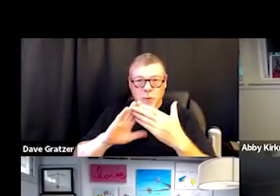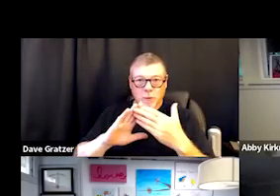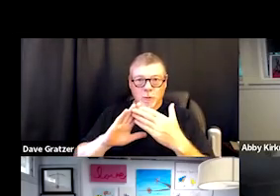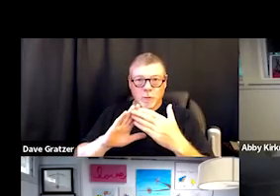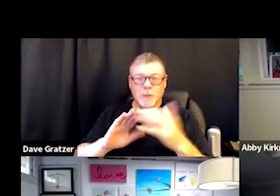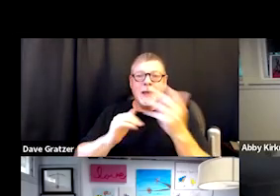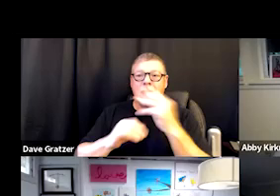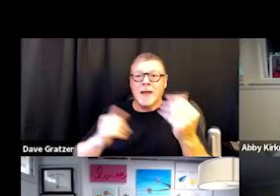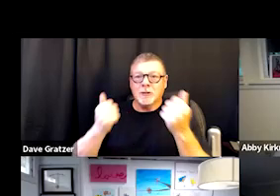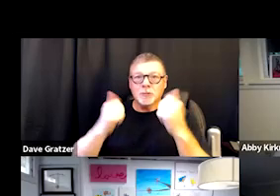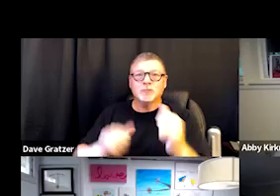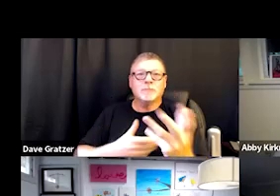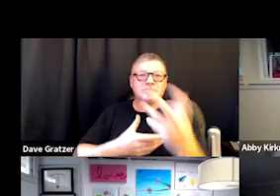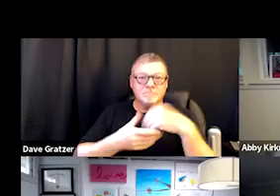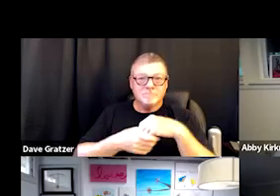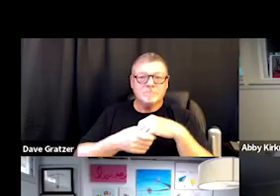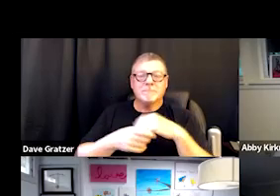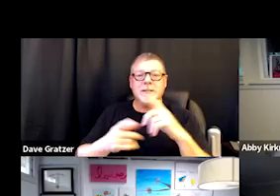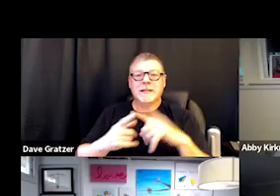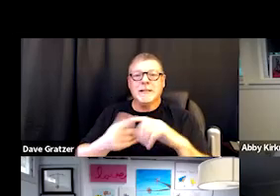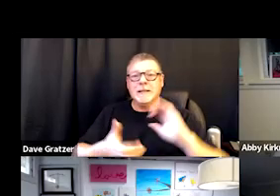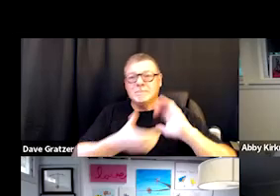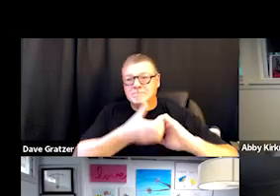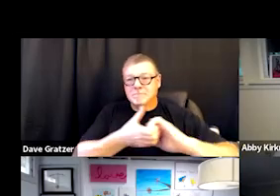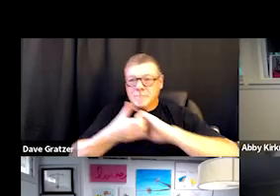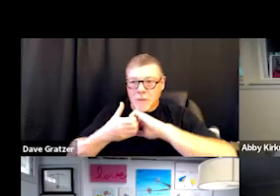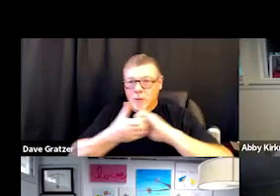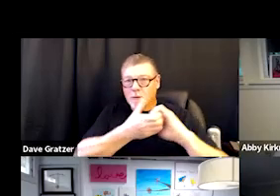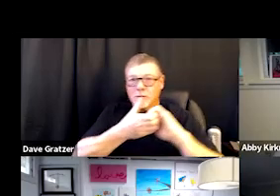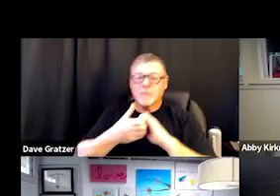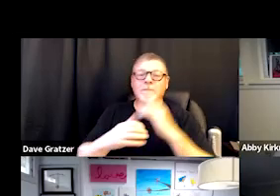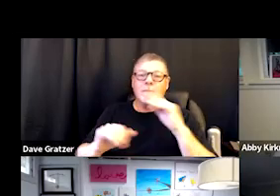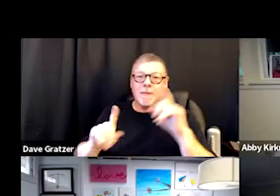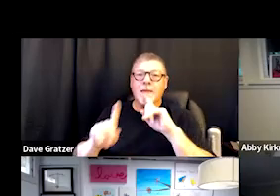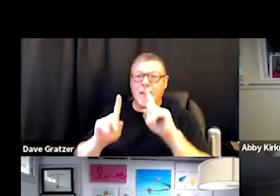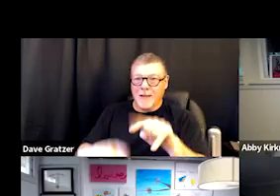with community partners and answer questions like that.